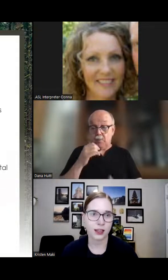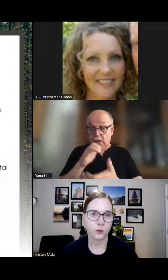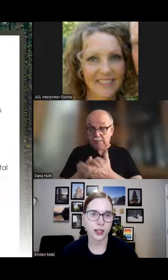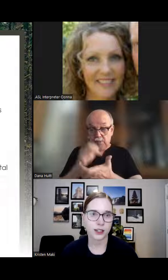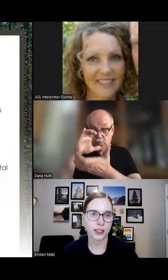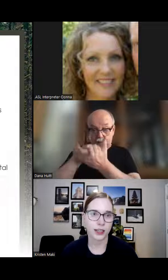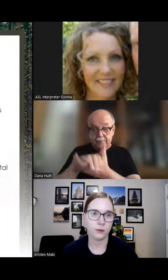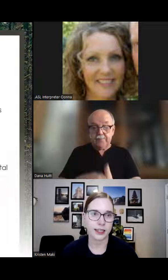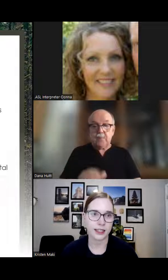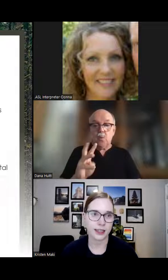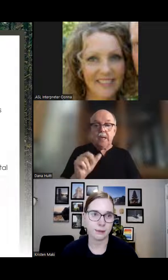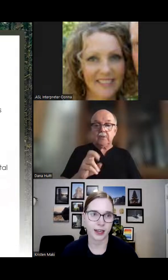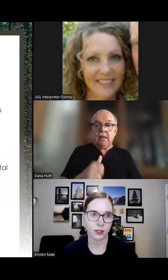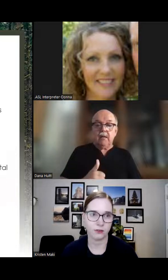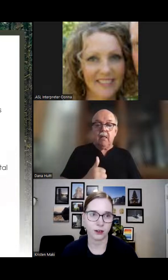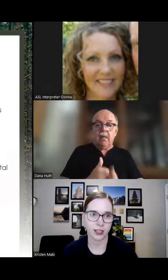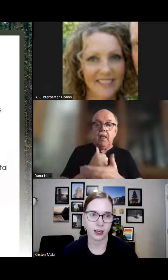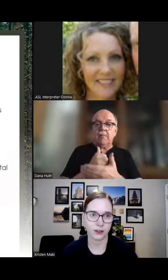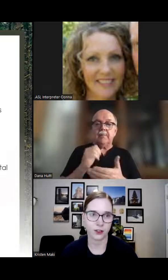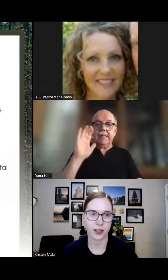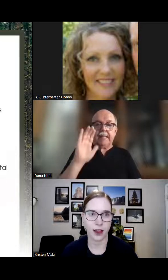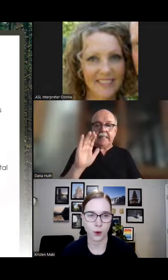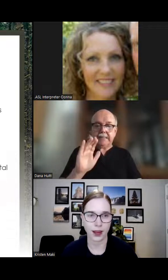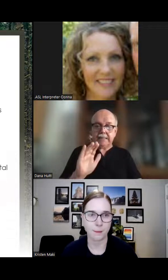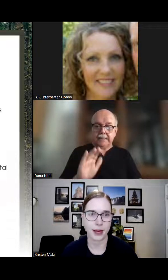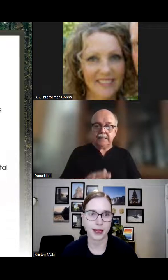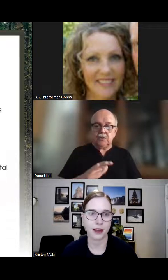part of what's great about being able to pay family caregivers is that that money also then